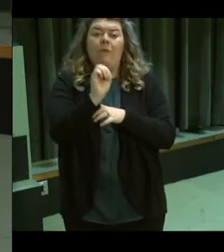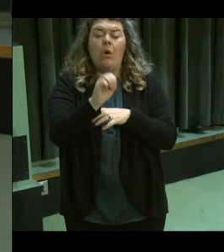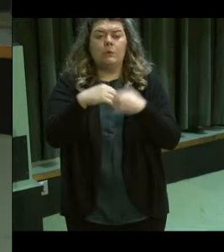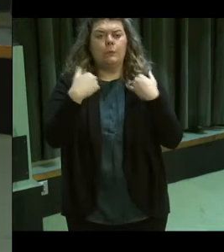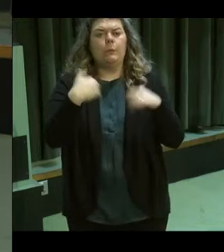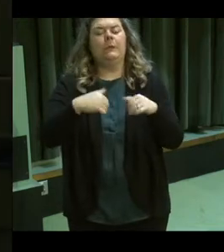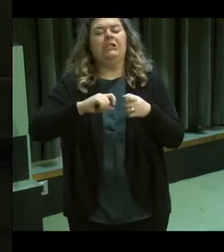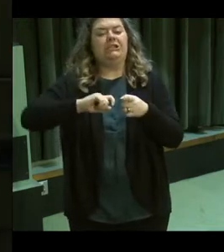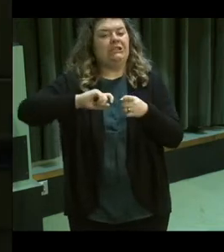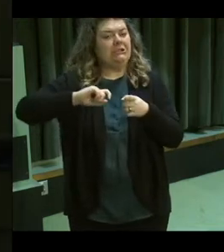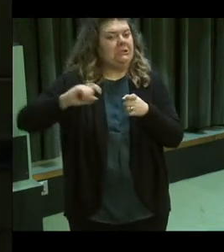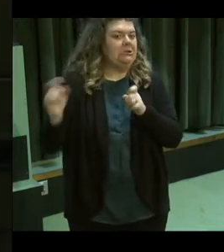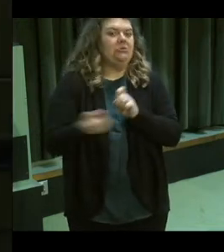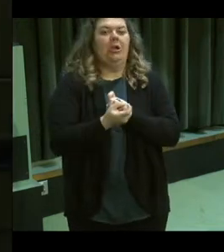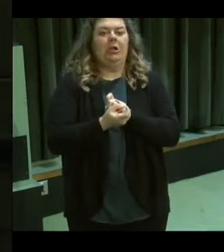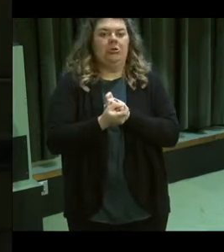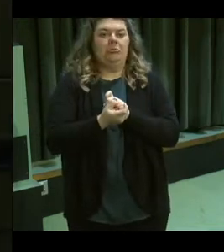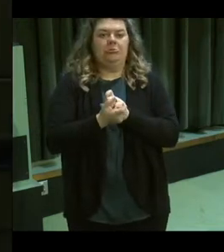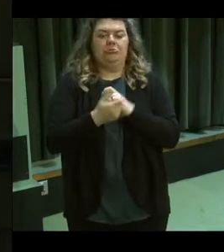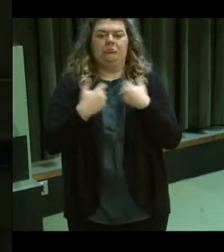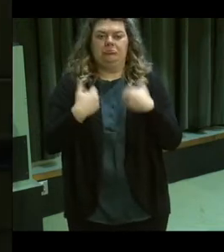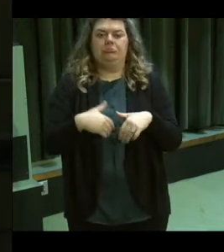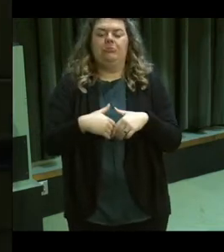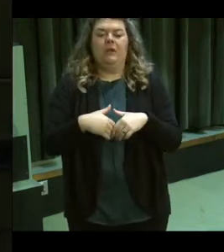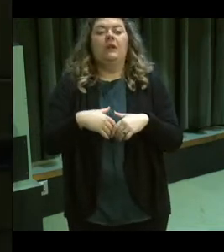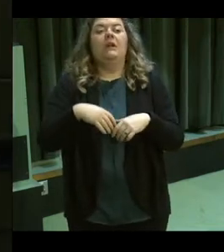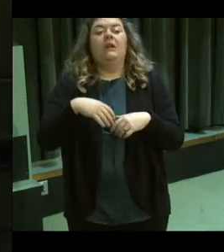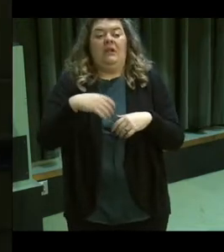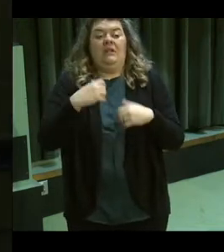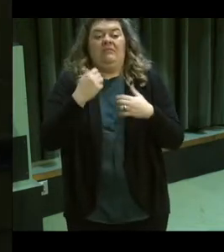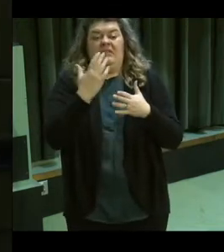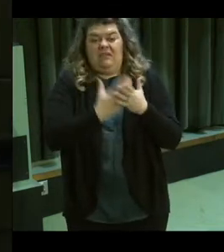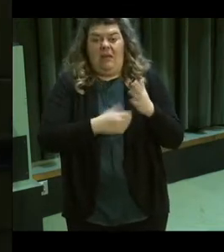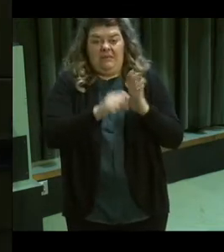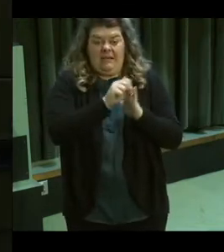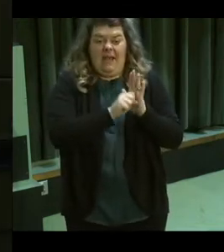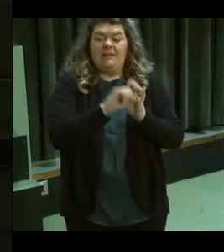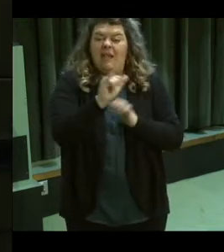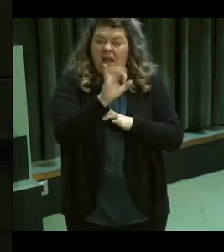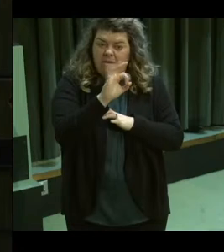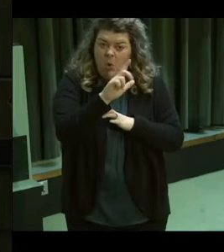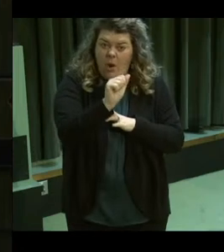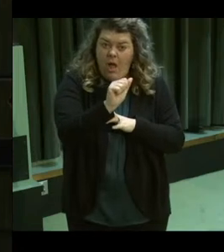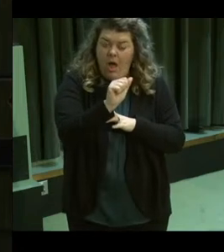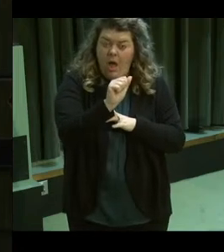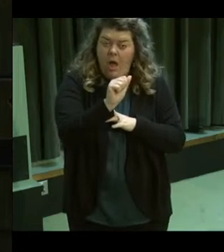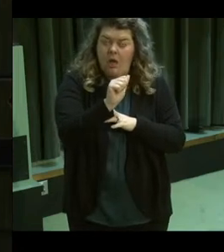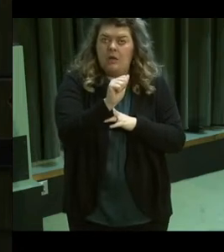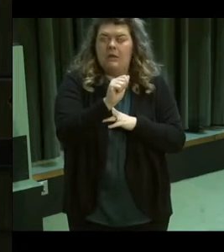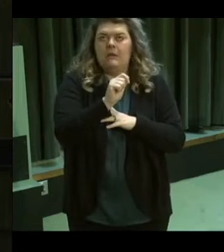changed so drastically and, and